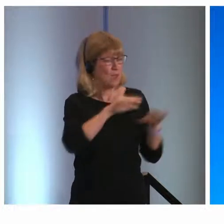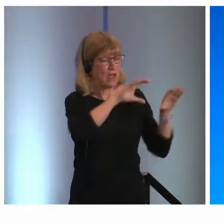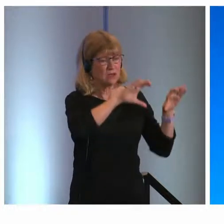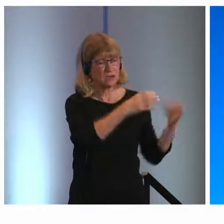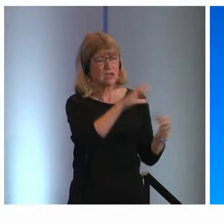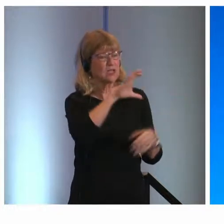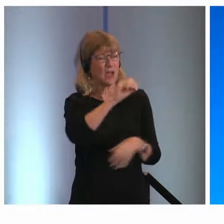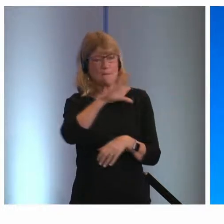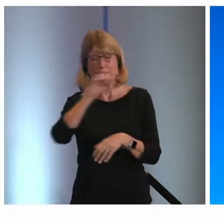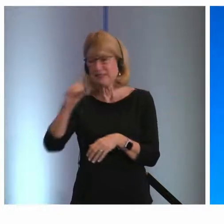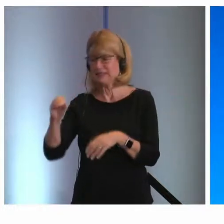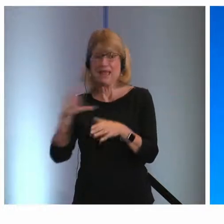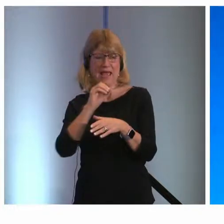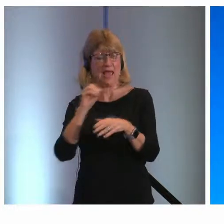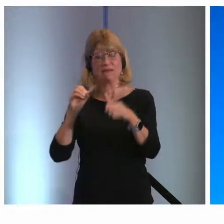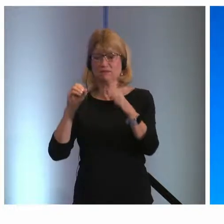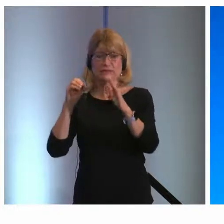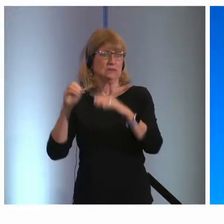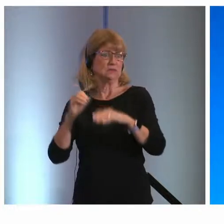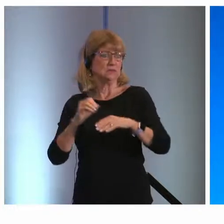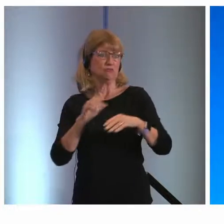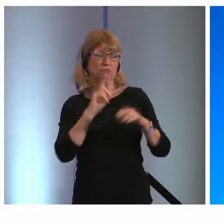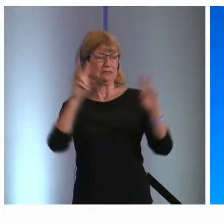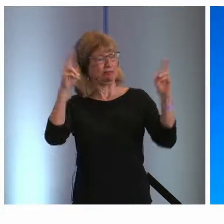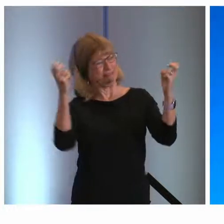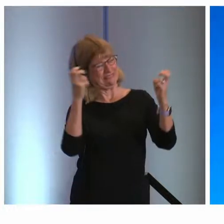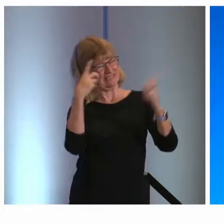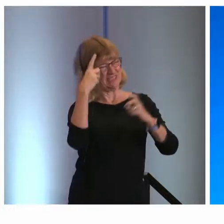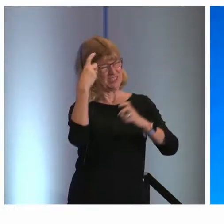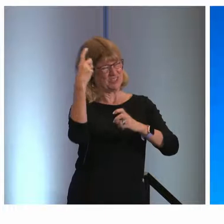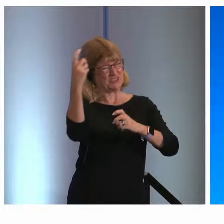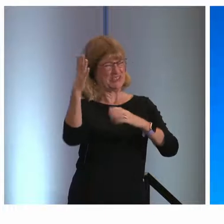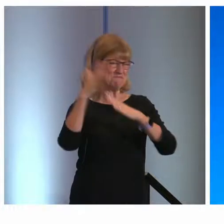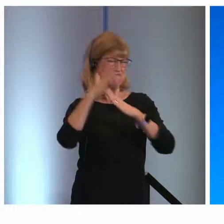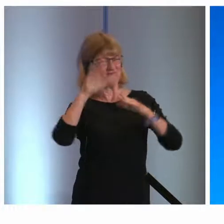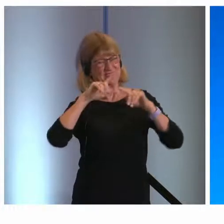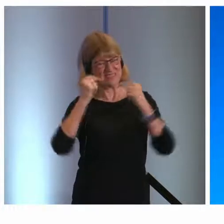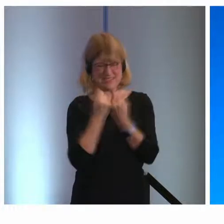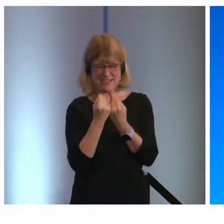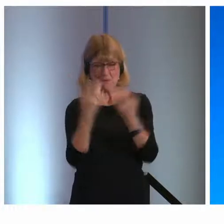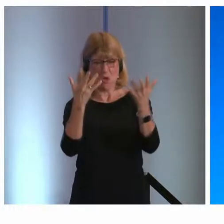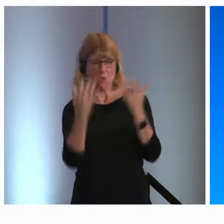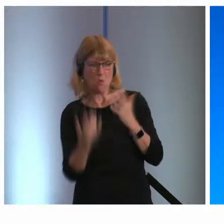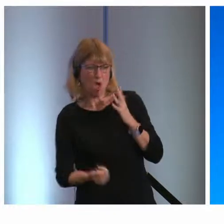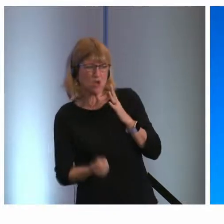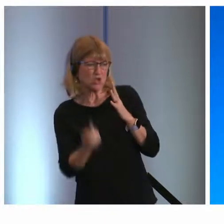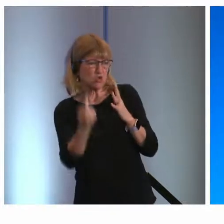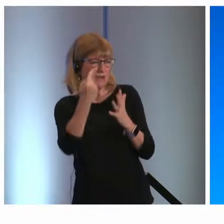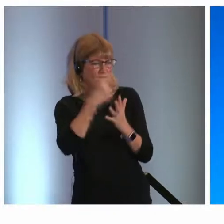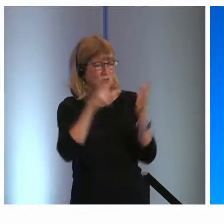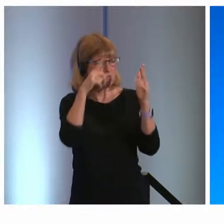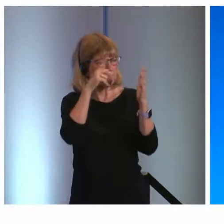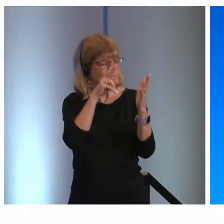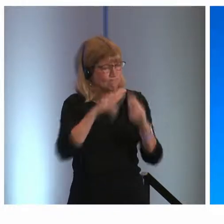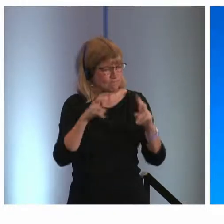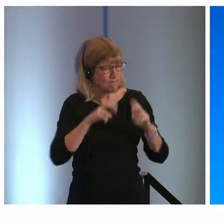of user-testings with many of the CSUN companies, and Margo,